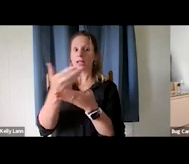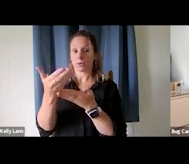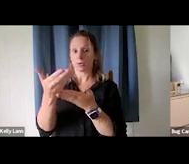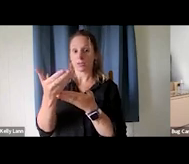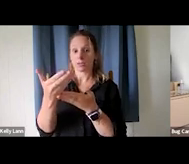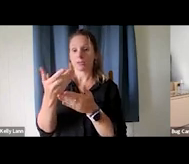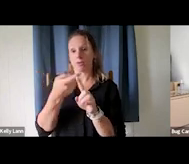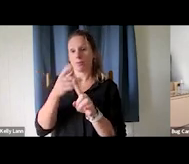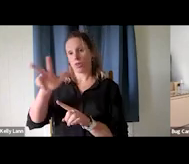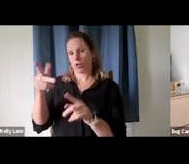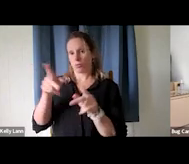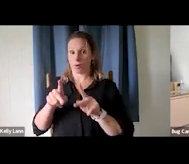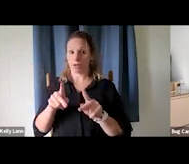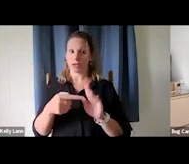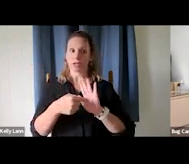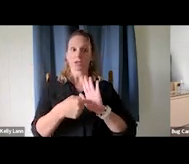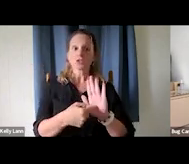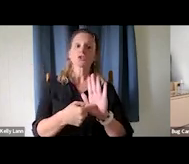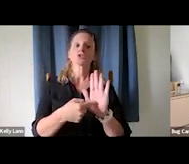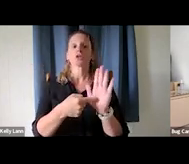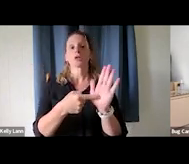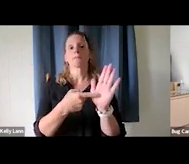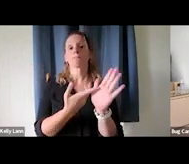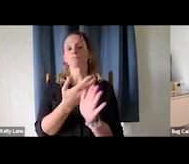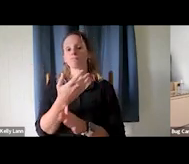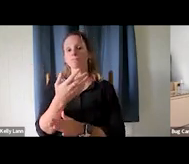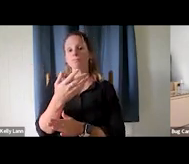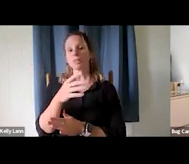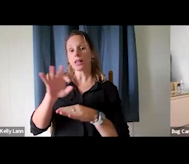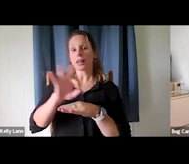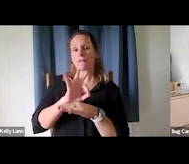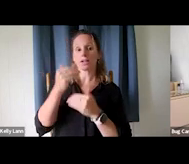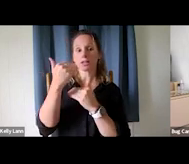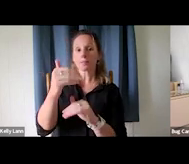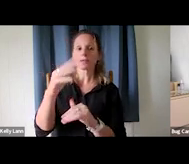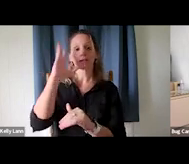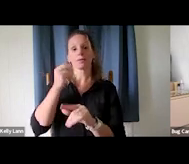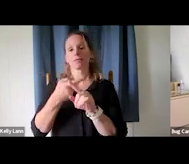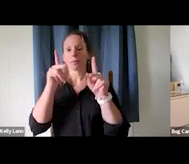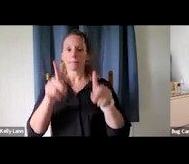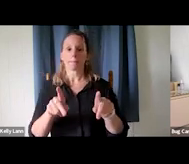in service of demonstrating the marked functional limitations experienced by the person with a disability that keeps them from performing